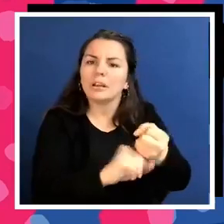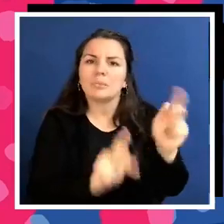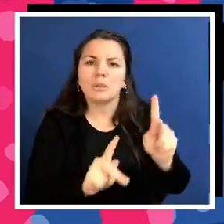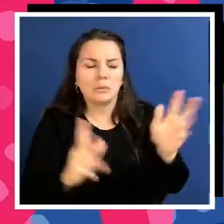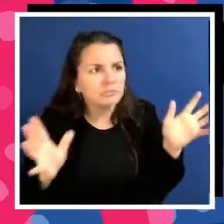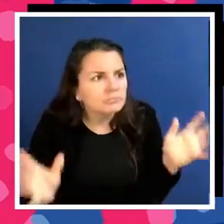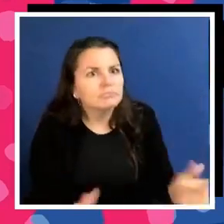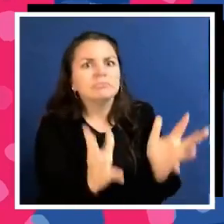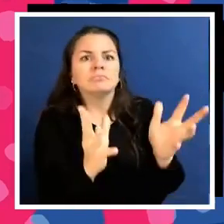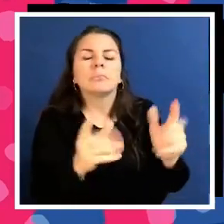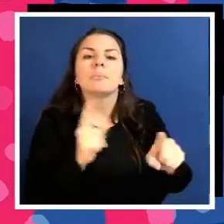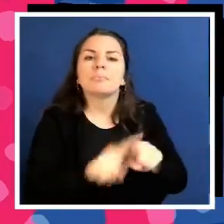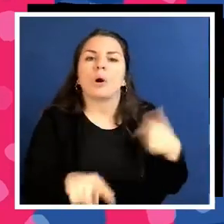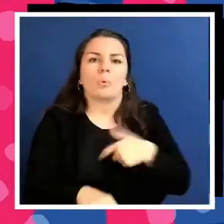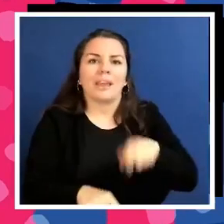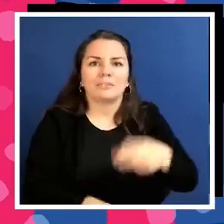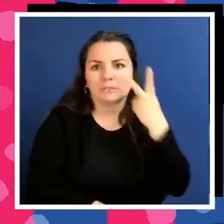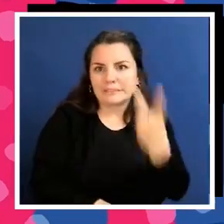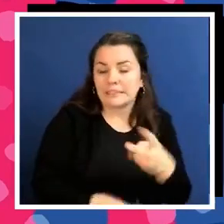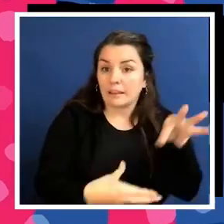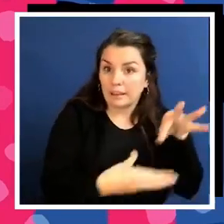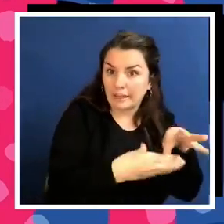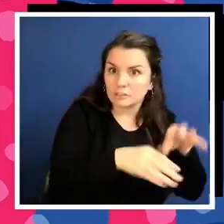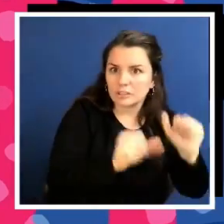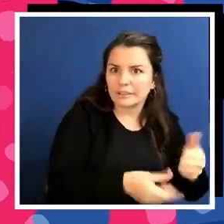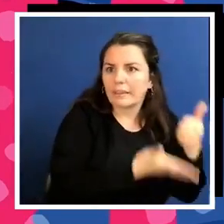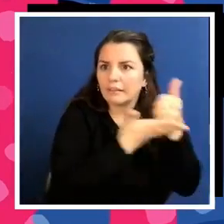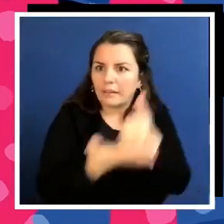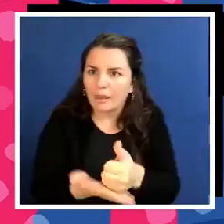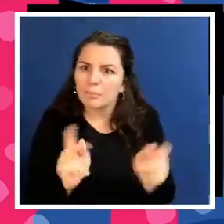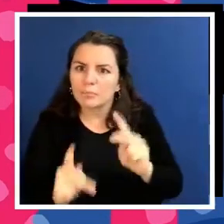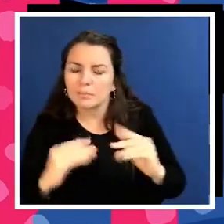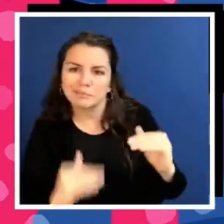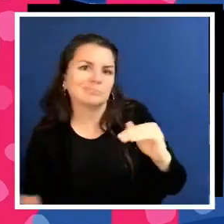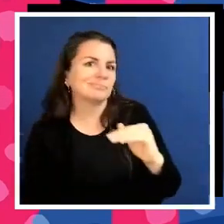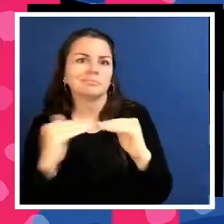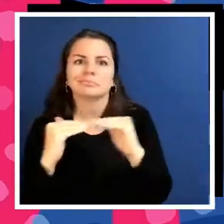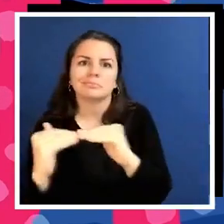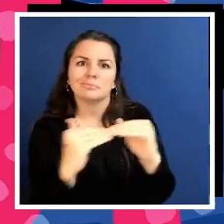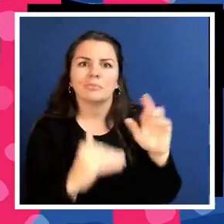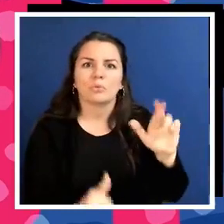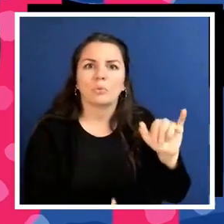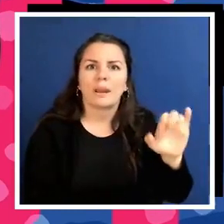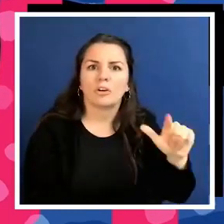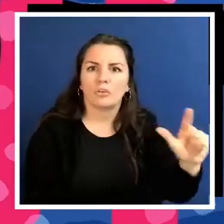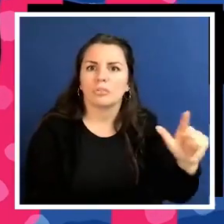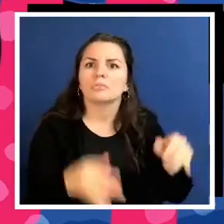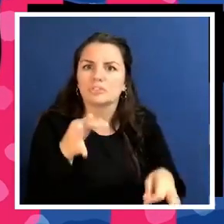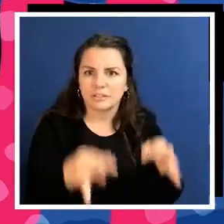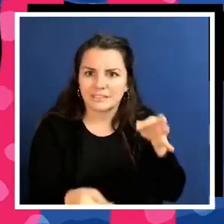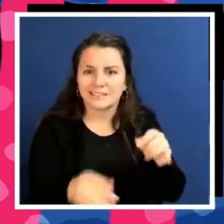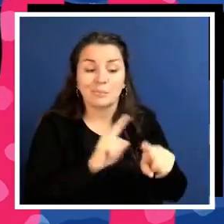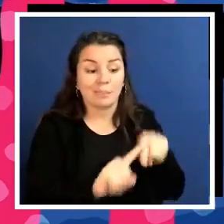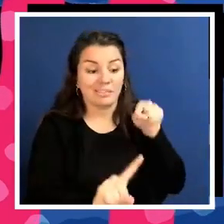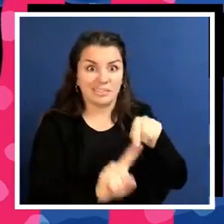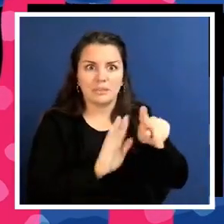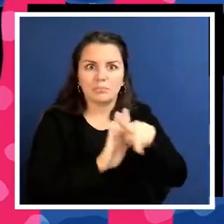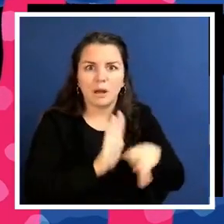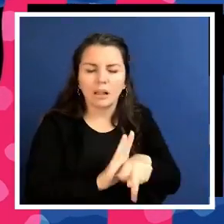KNOW WHAT RACIAL JUSTICE CAN DO FOR AN ELECTION.